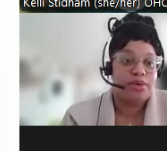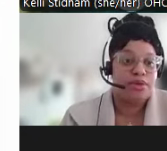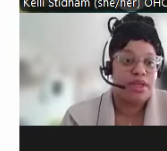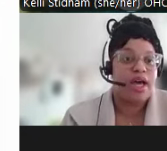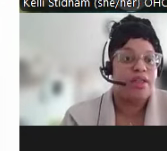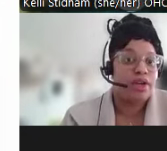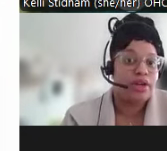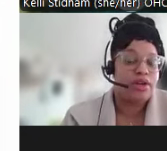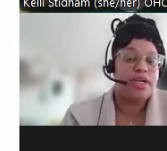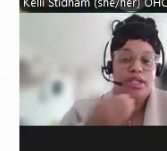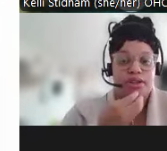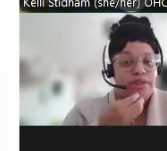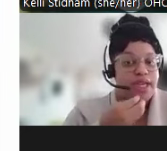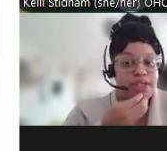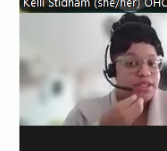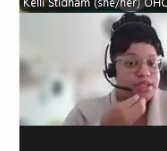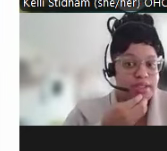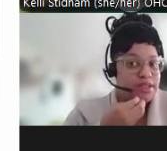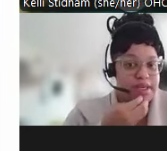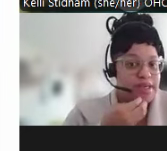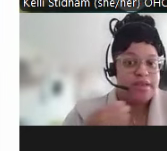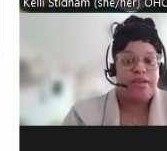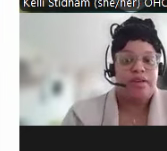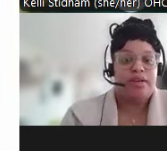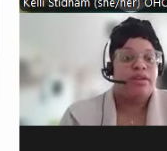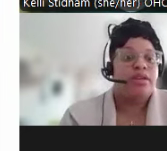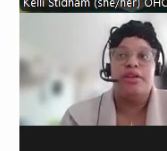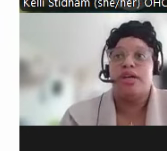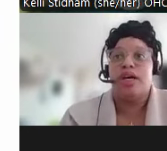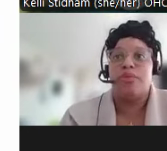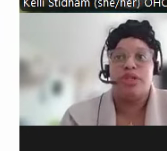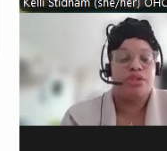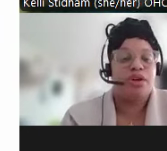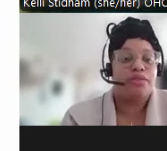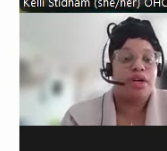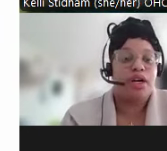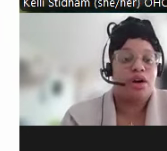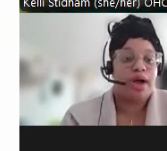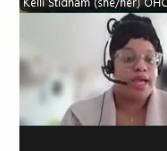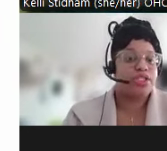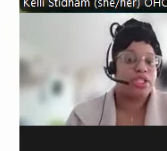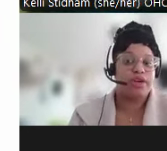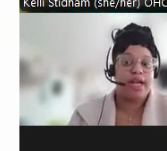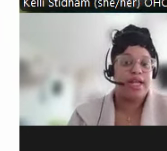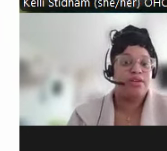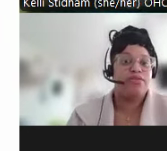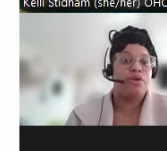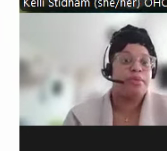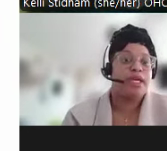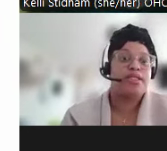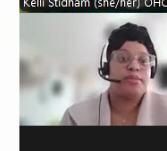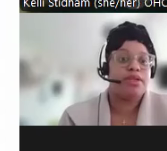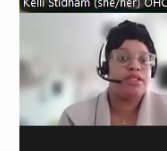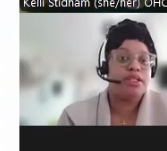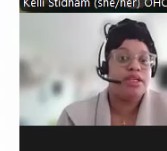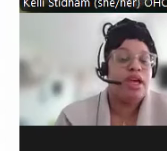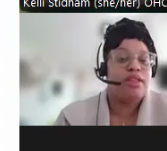with other OE certifications.